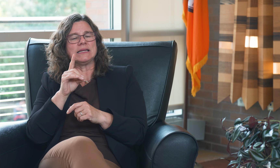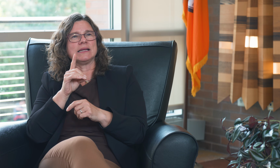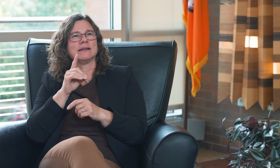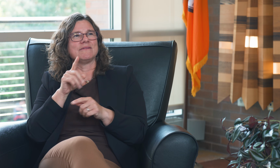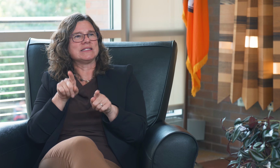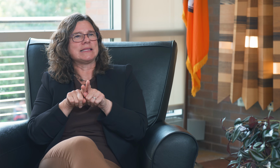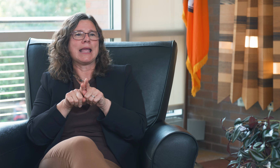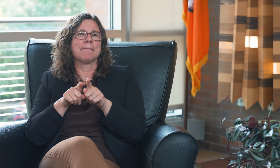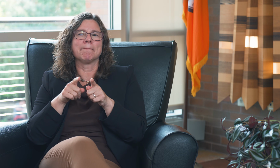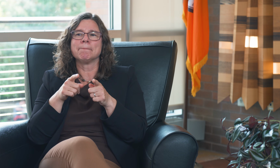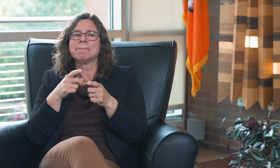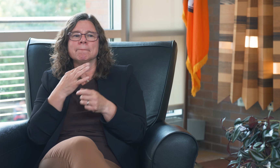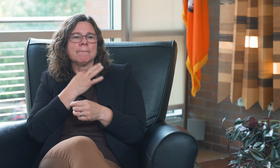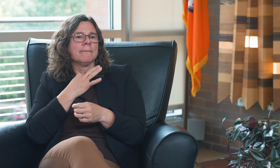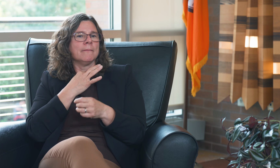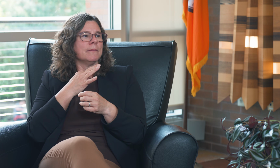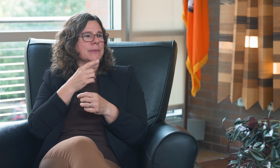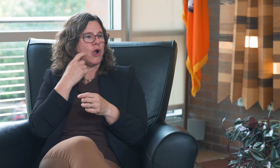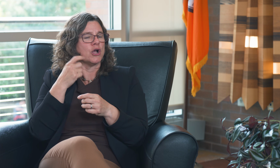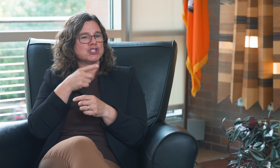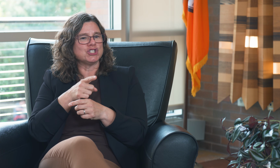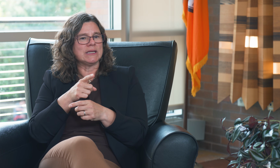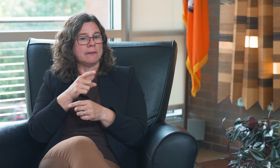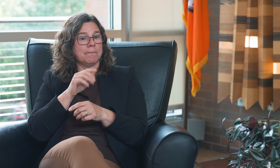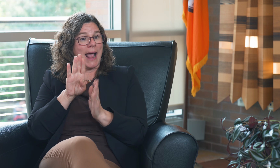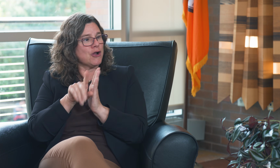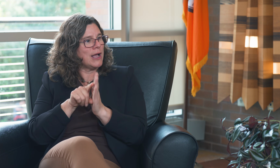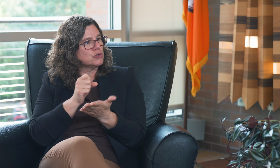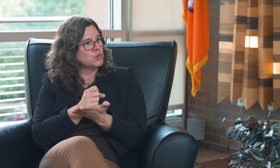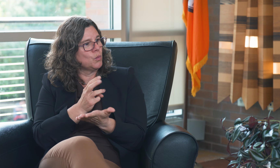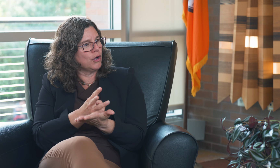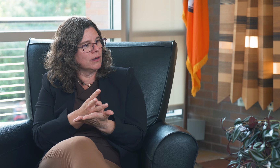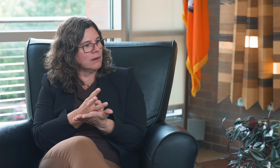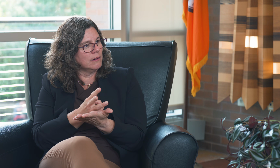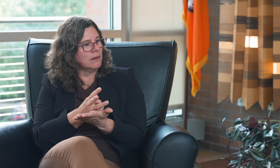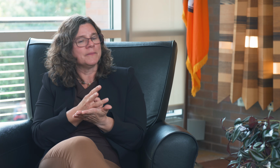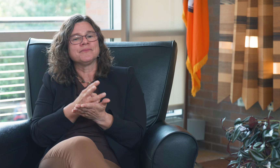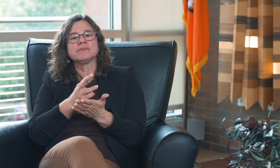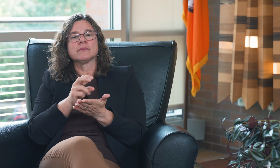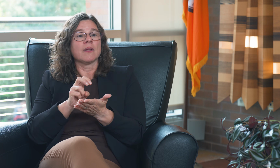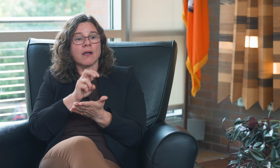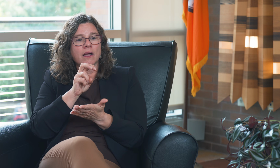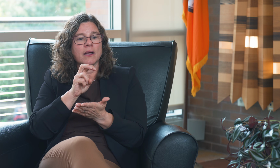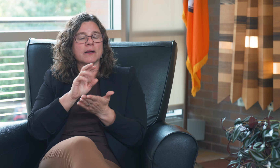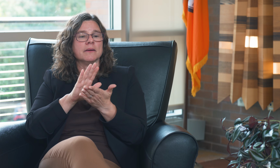but at the same time, she was also very curious. Her background was in social work.